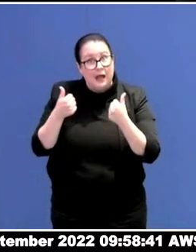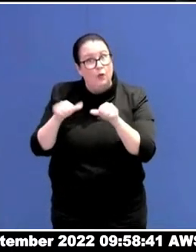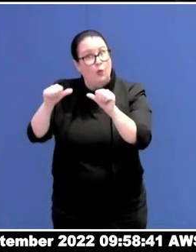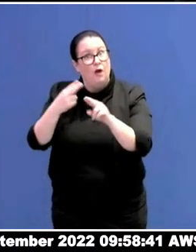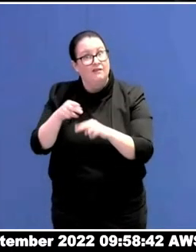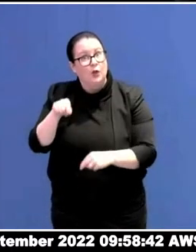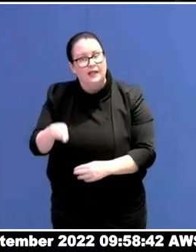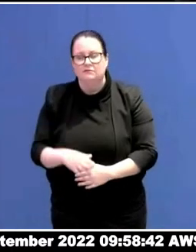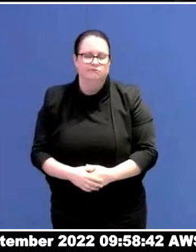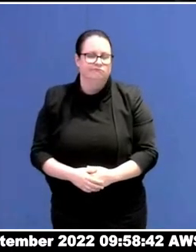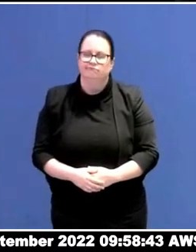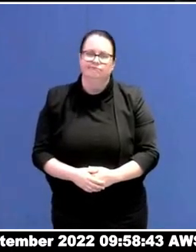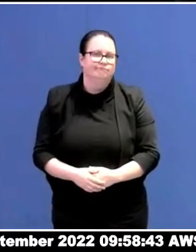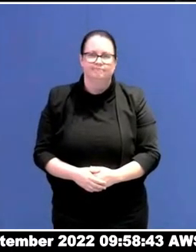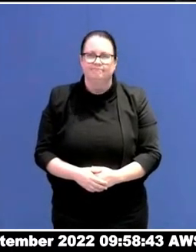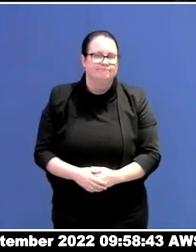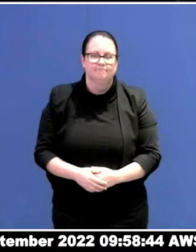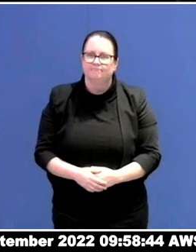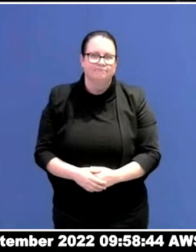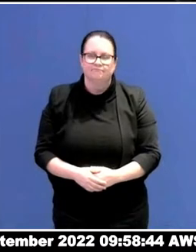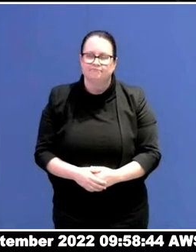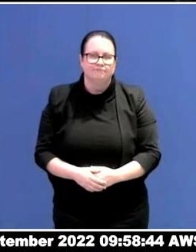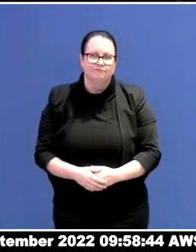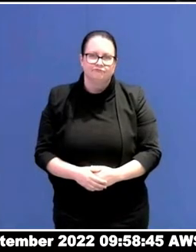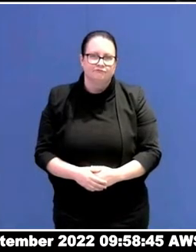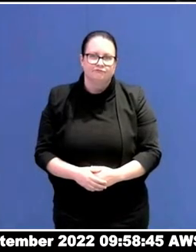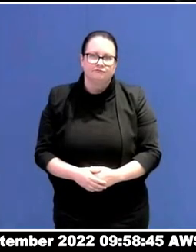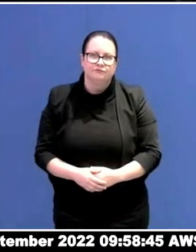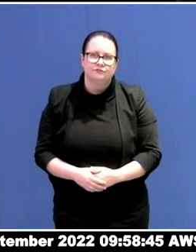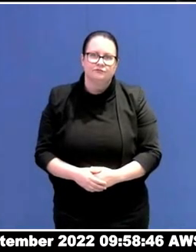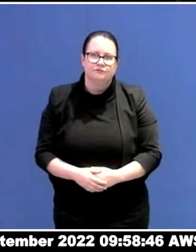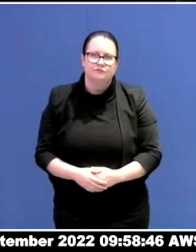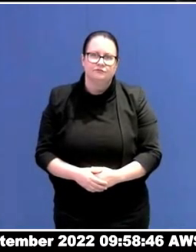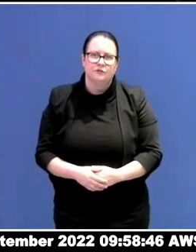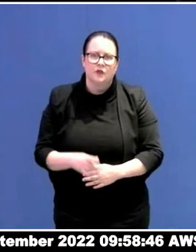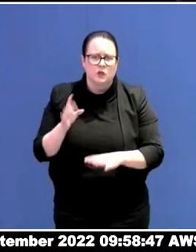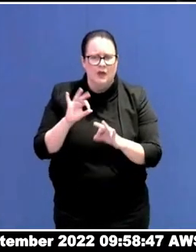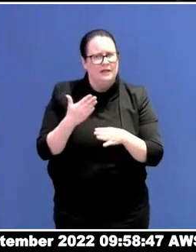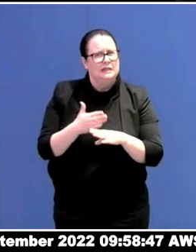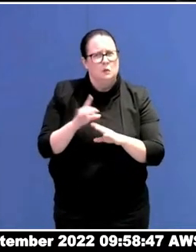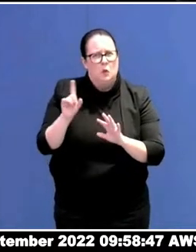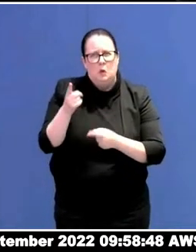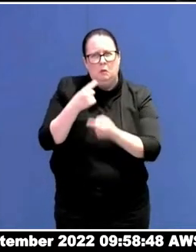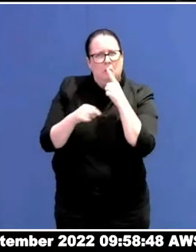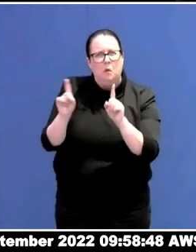No, not at all. MR GRIFFIN: And how did that manifest itself? In escalation.